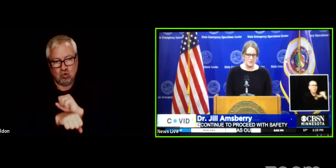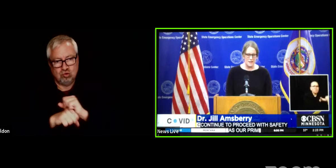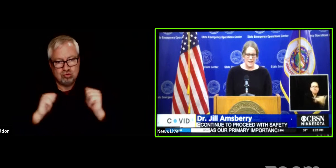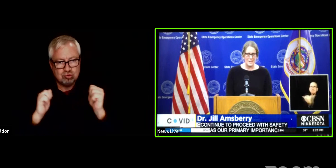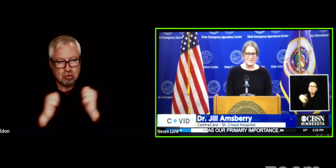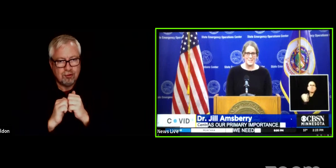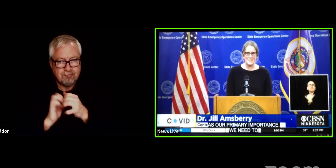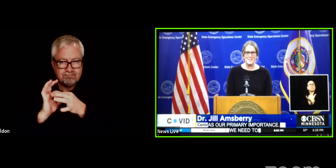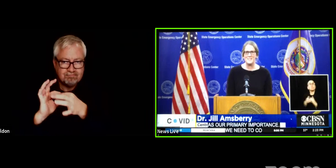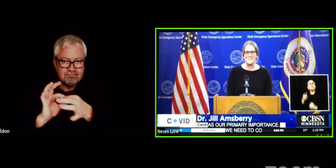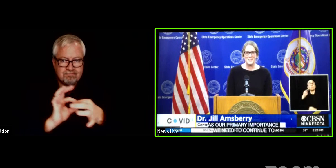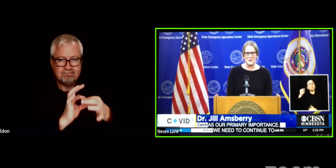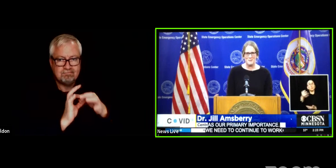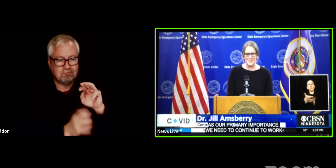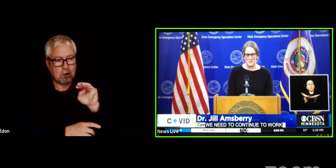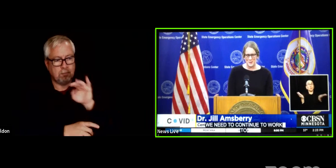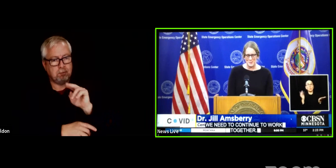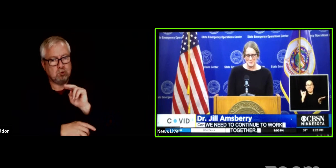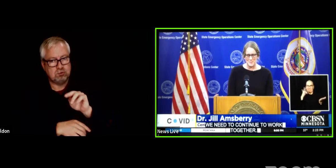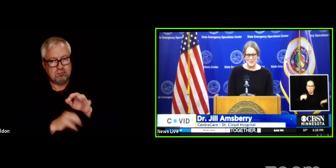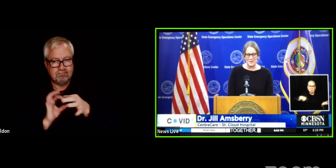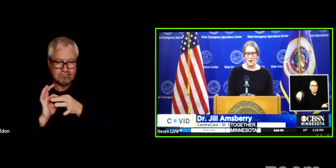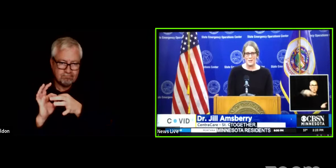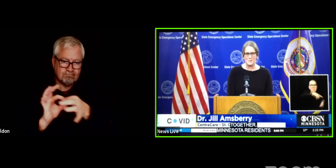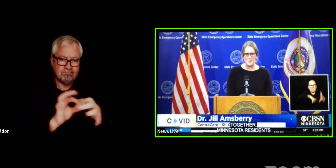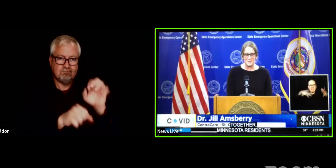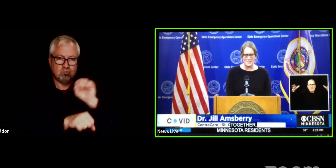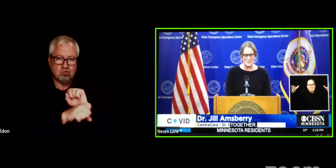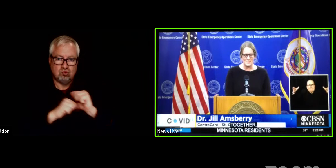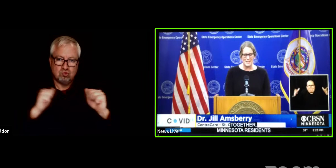I HAVE SEEN THIS IN OUR ADVISORY GROUP, IN OUR HOSPITAL SYSTEMS